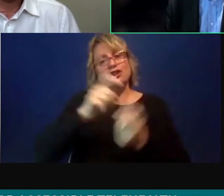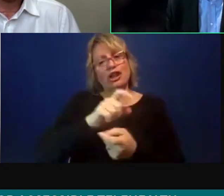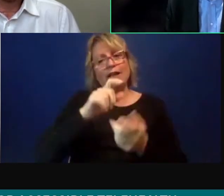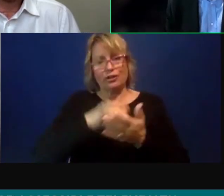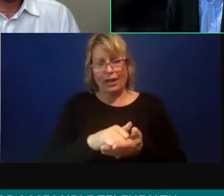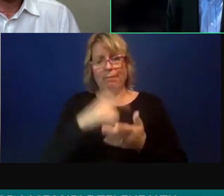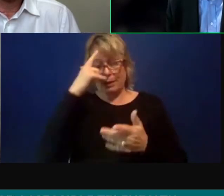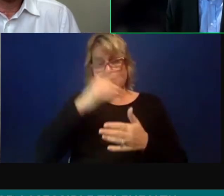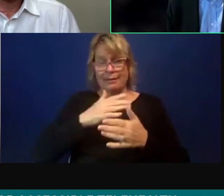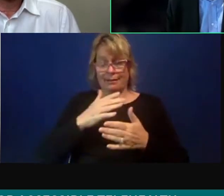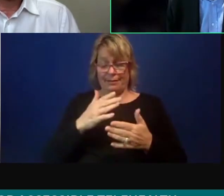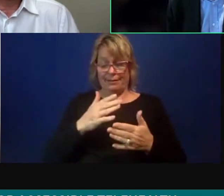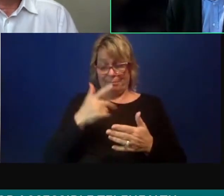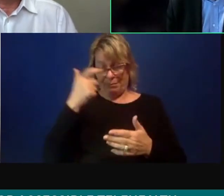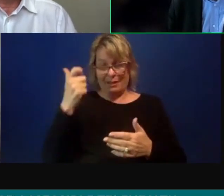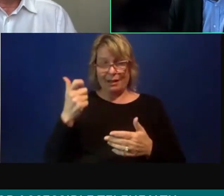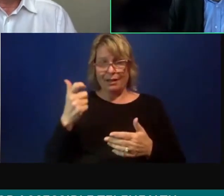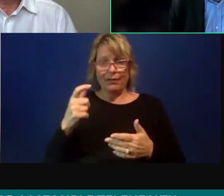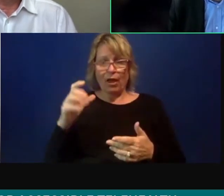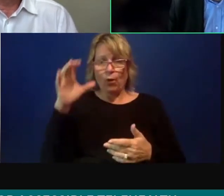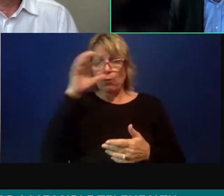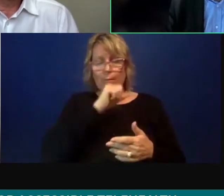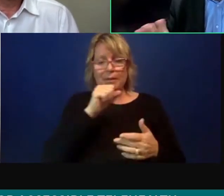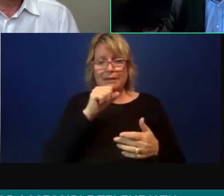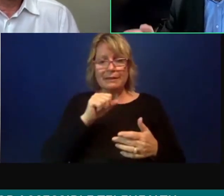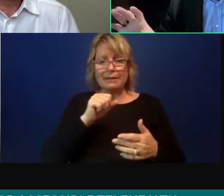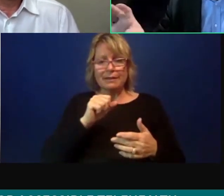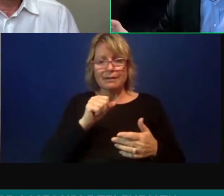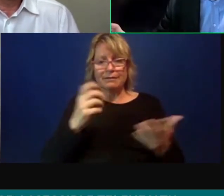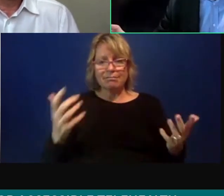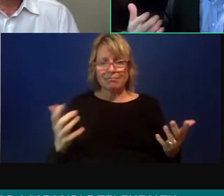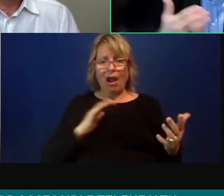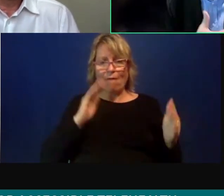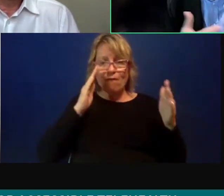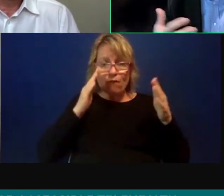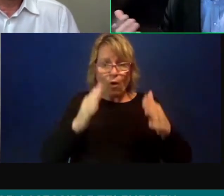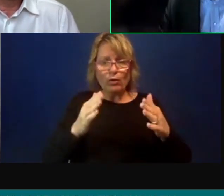end of the day, we're missing focus of what it is. Yes, security is important and my background